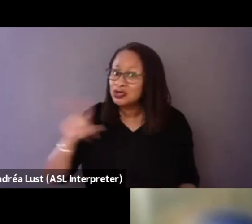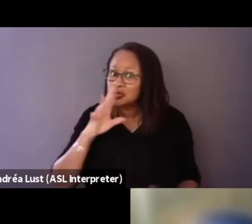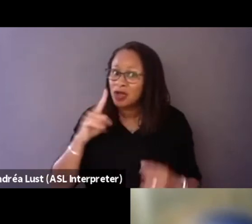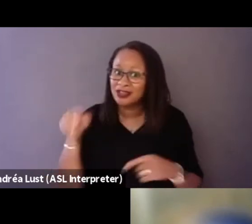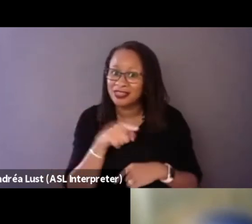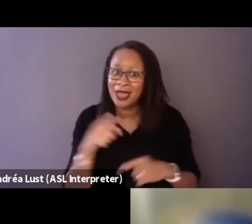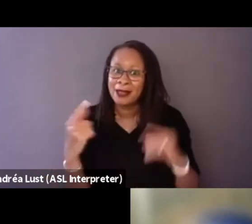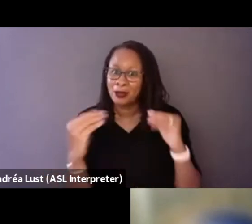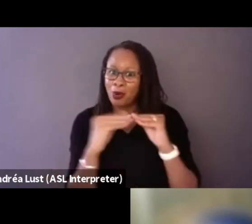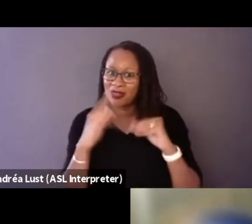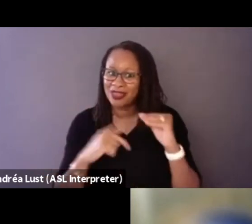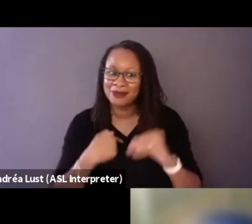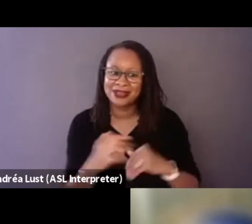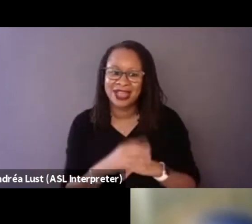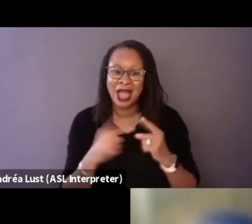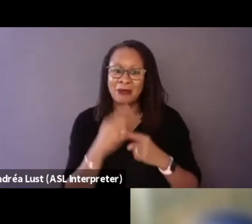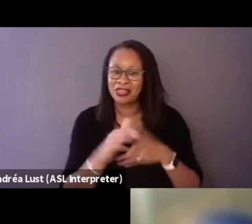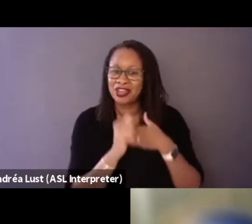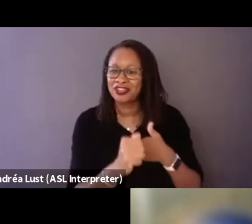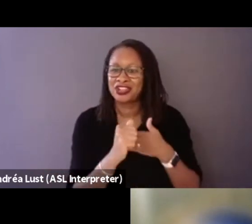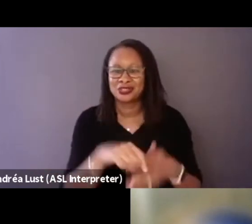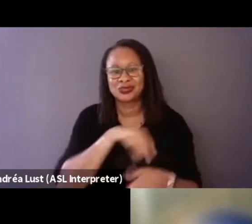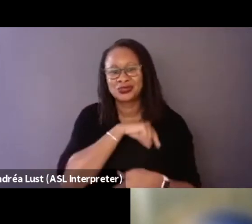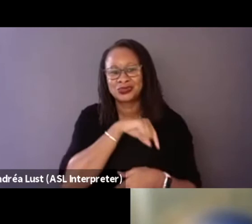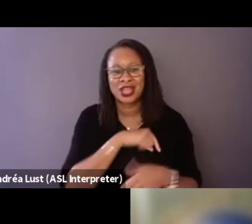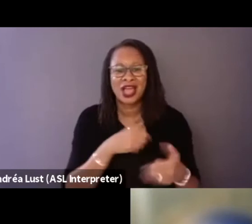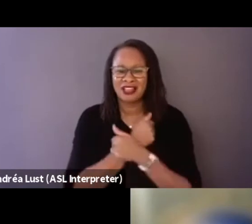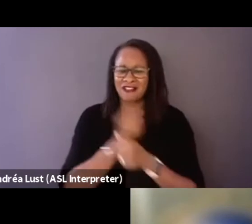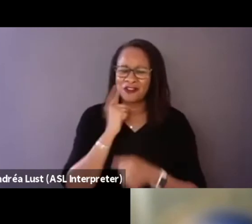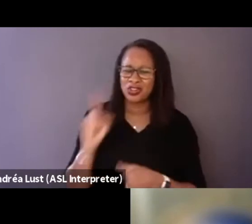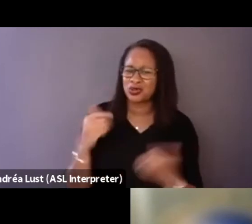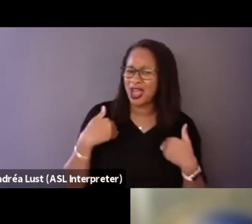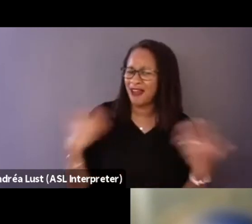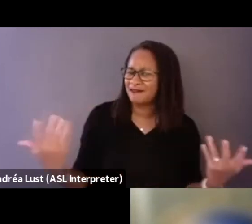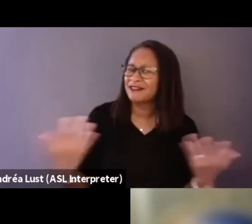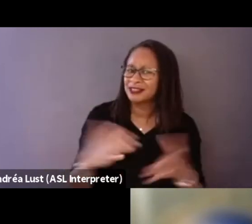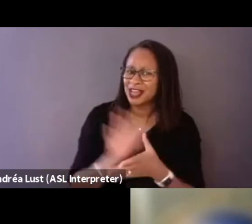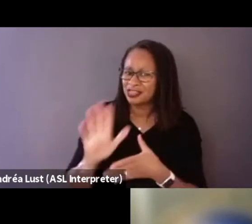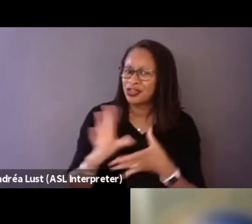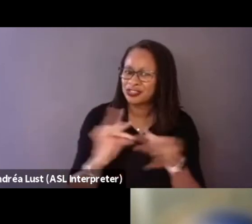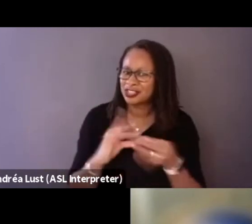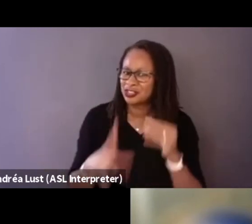than I can about their leadership qualities. I would love for you to be able to talk to them about their own leadership.